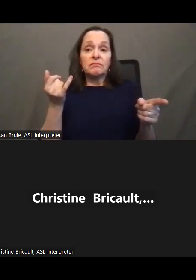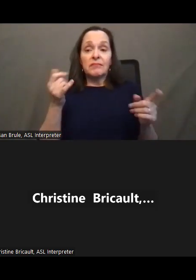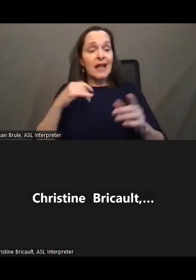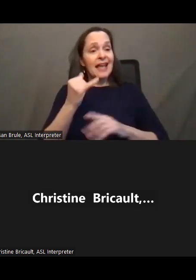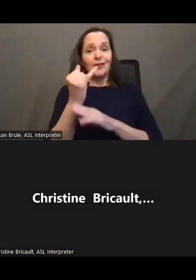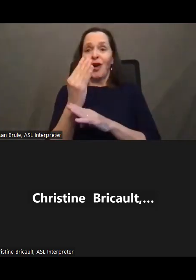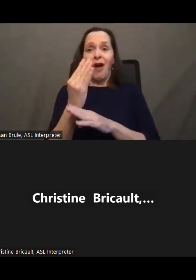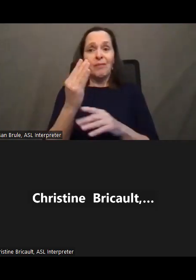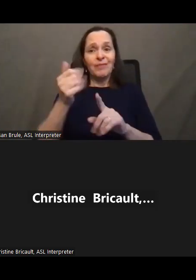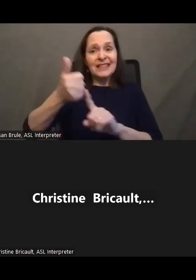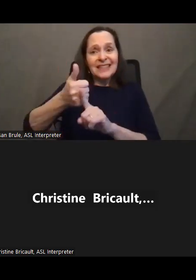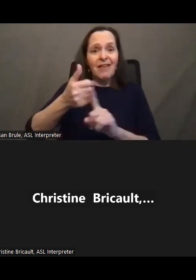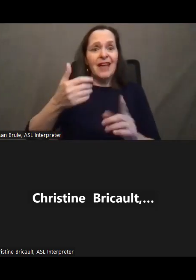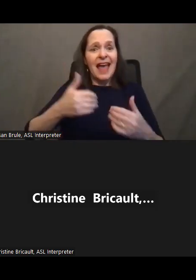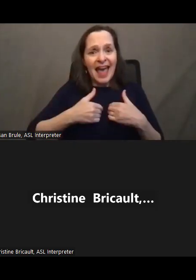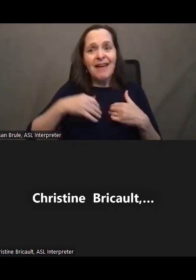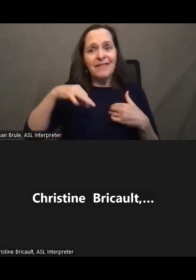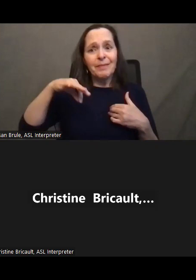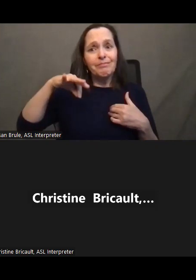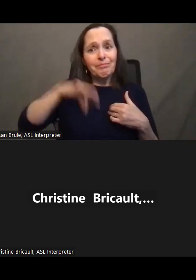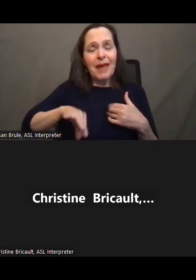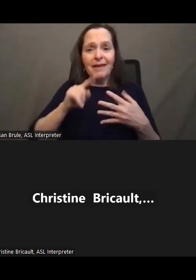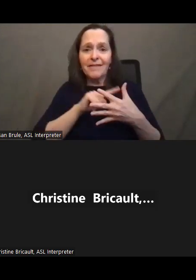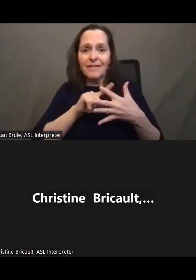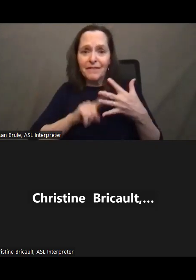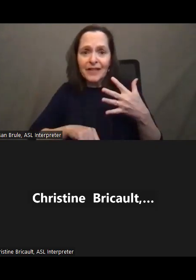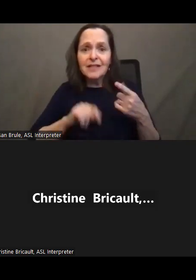So do they have access to the employee break room.